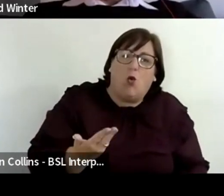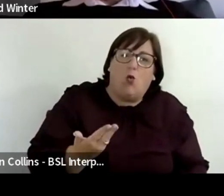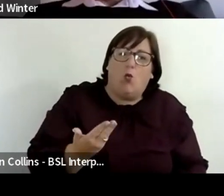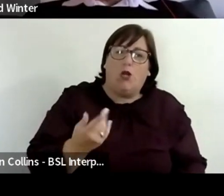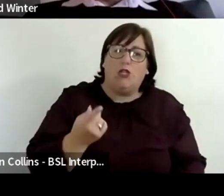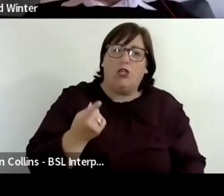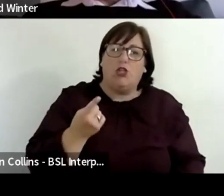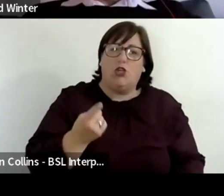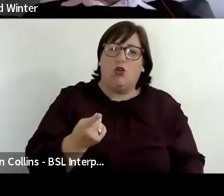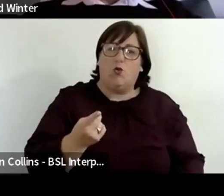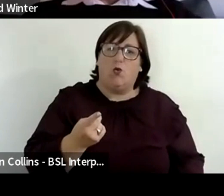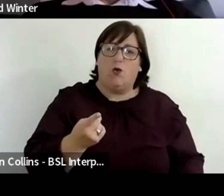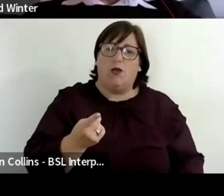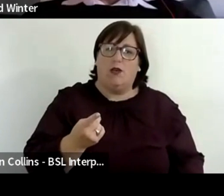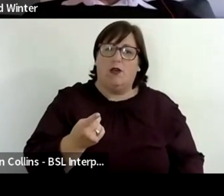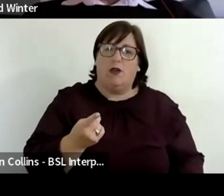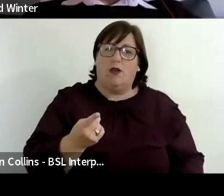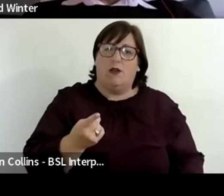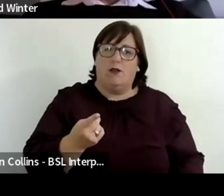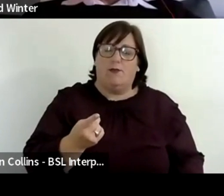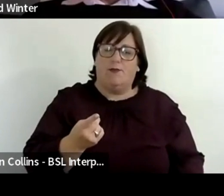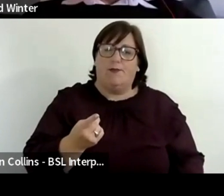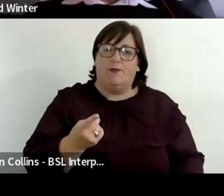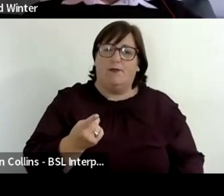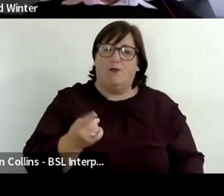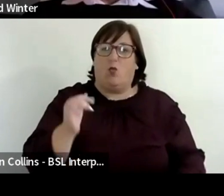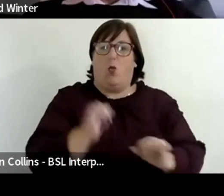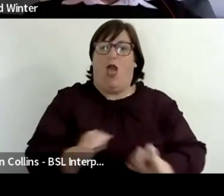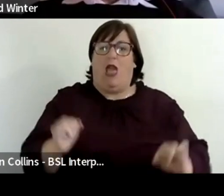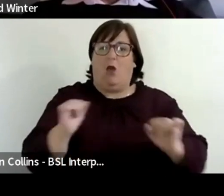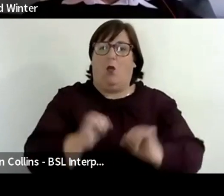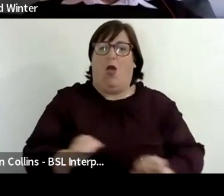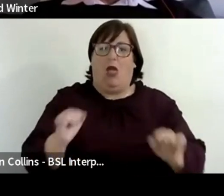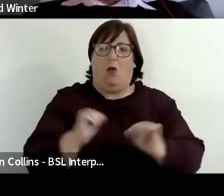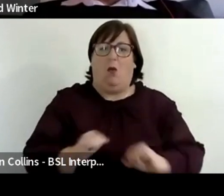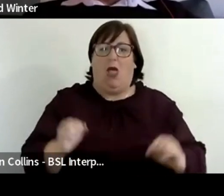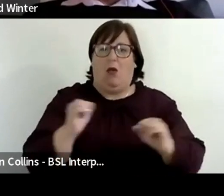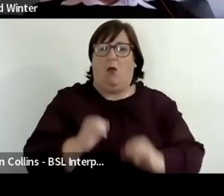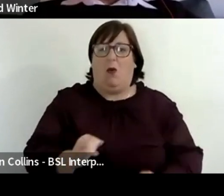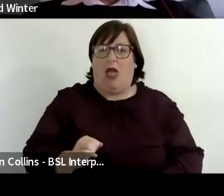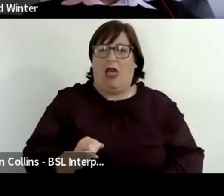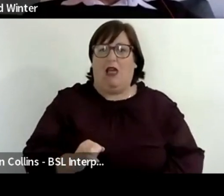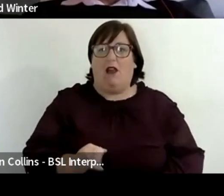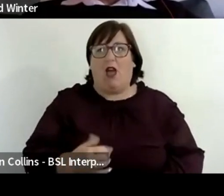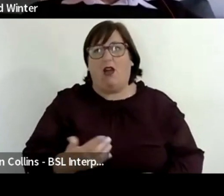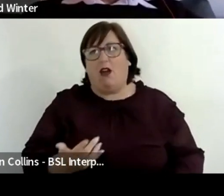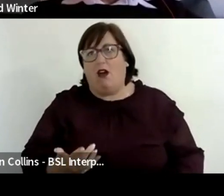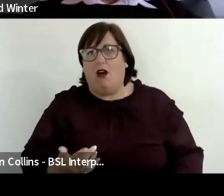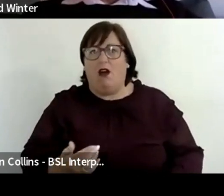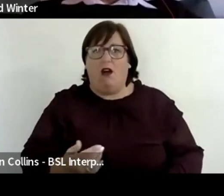We aim to come back to people relatively quickly I think usually within a week of seeing all candidates.